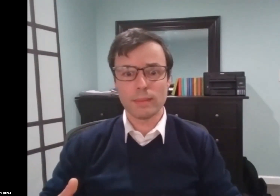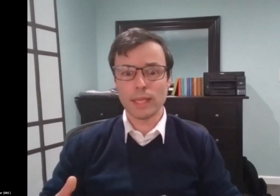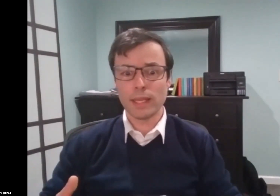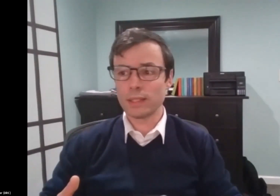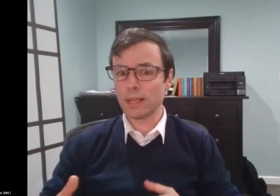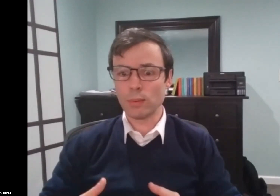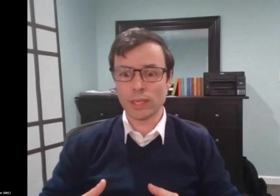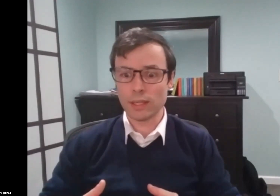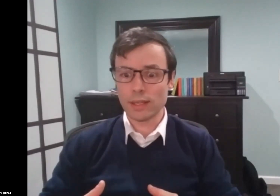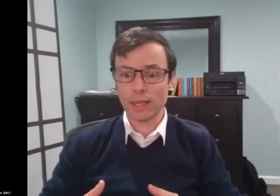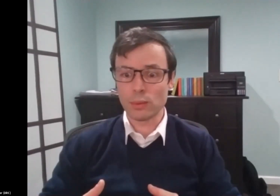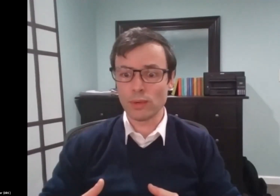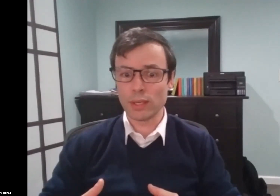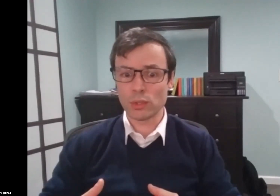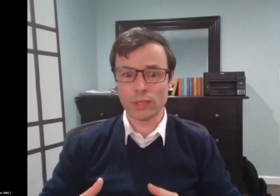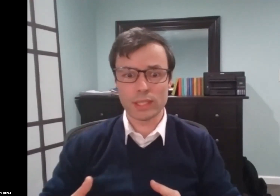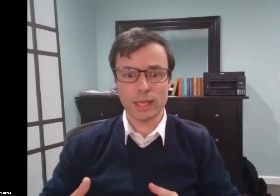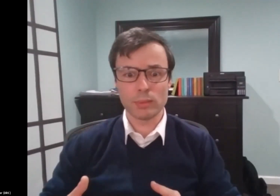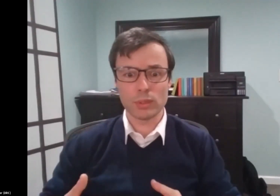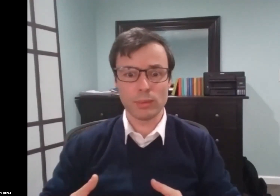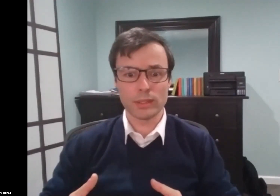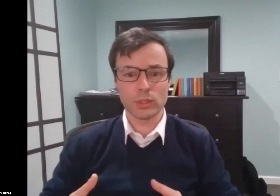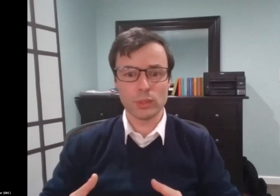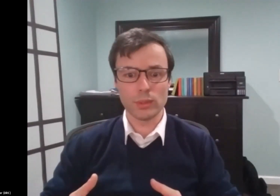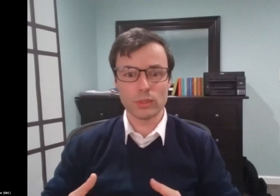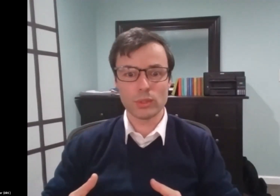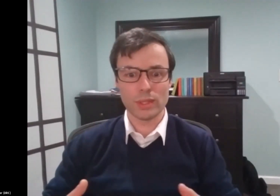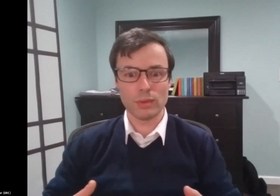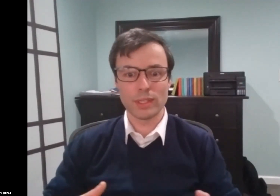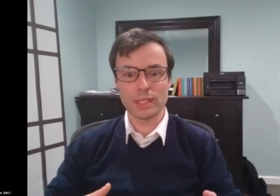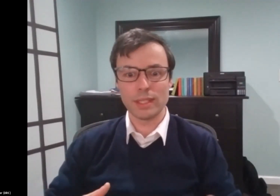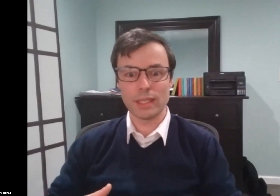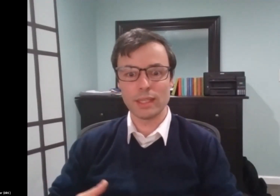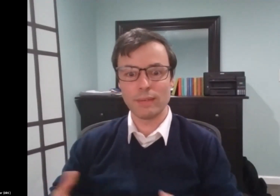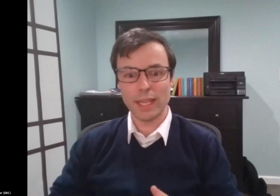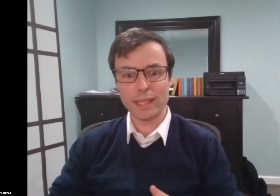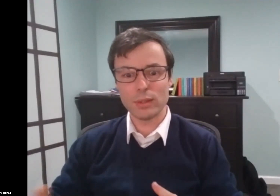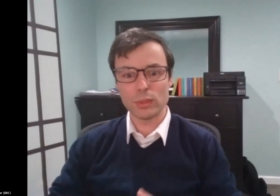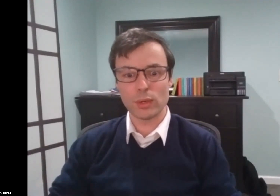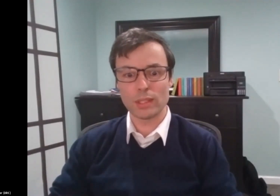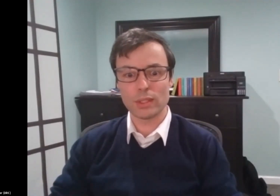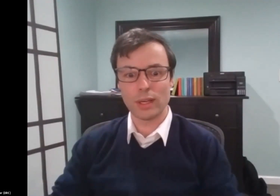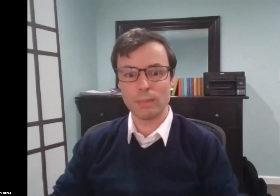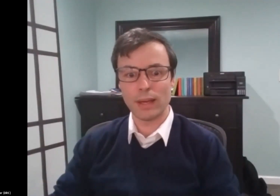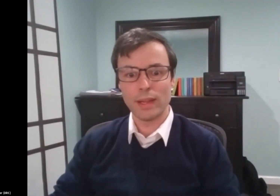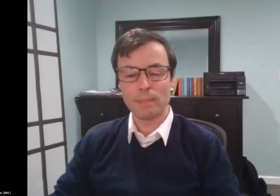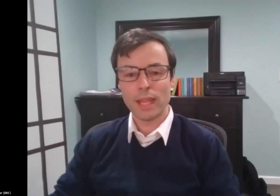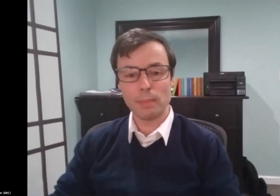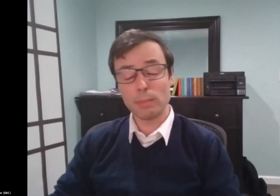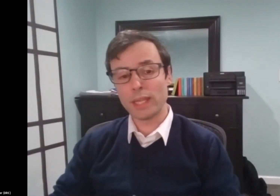the patient for whom they seek to visit. So these are a lot of things that we're seeing on the ground. I know that we're